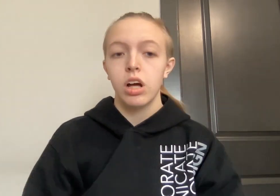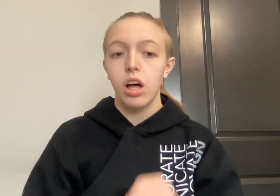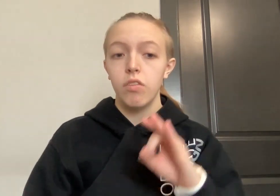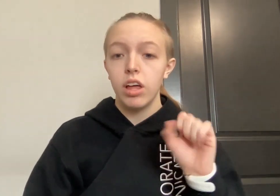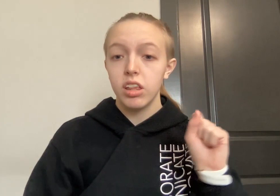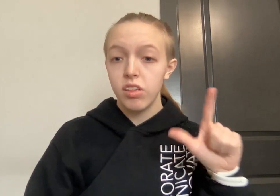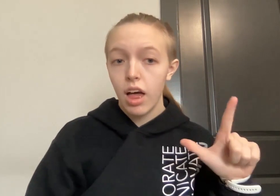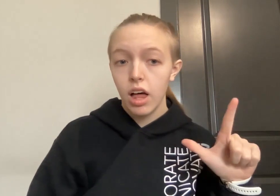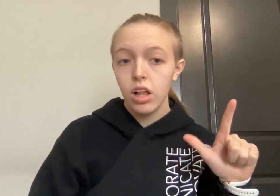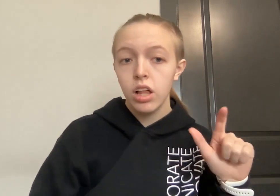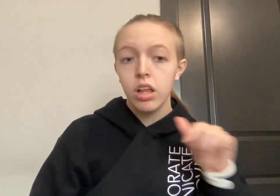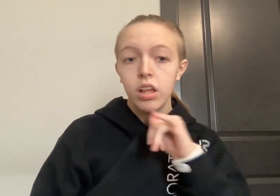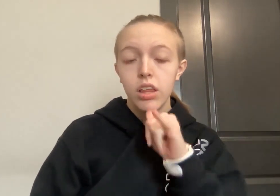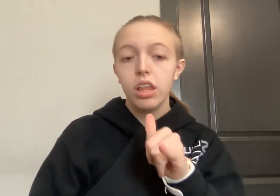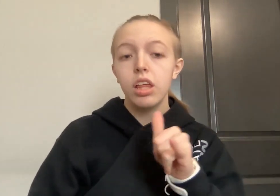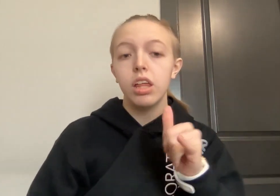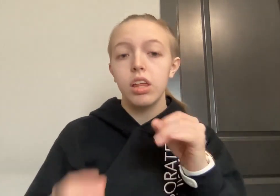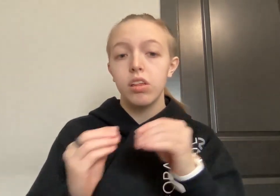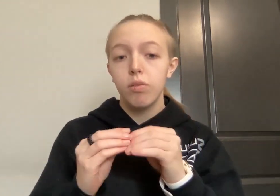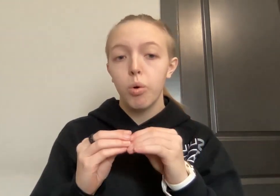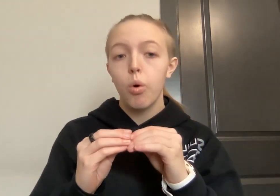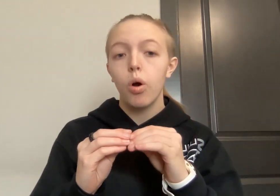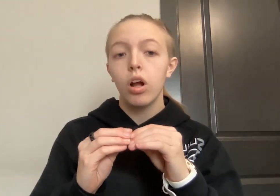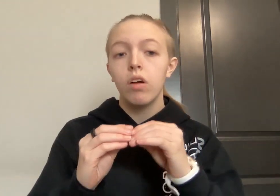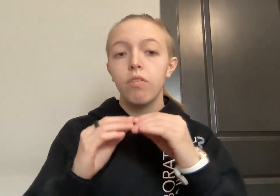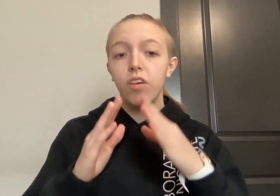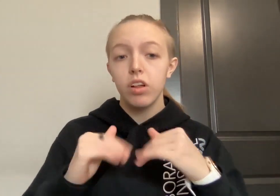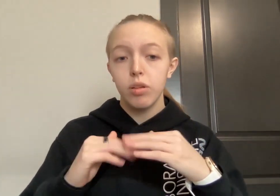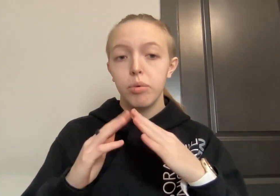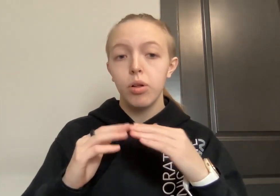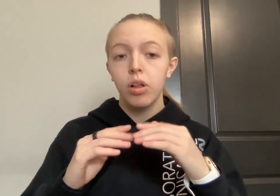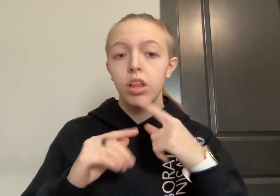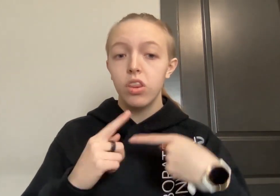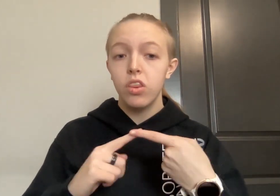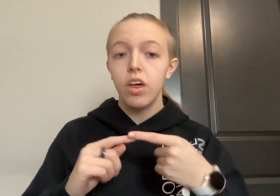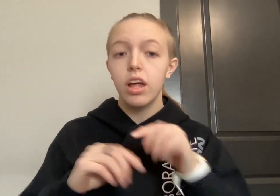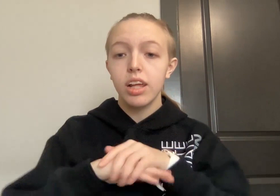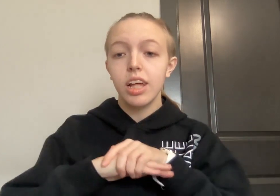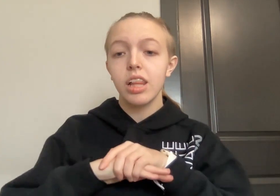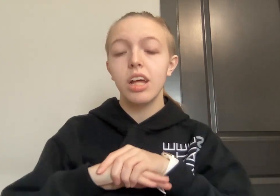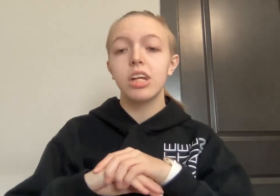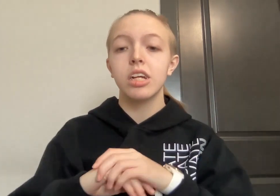of ASL is more flexible than English.